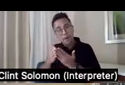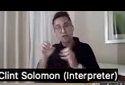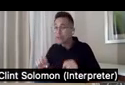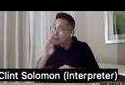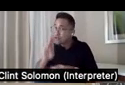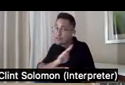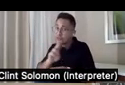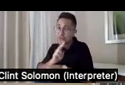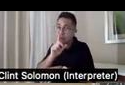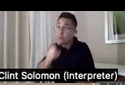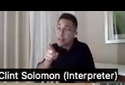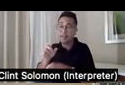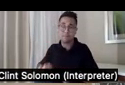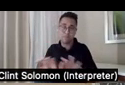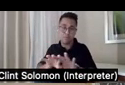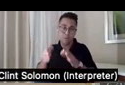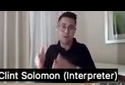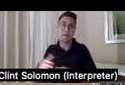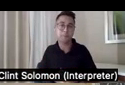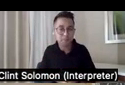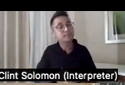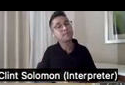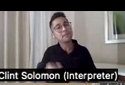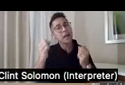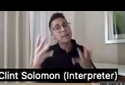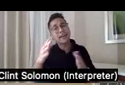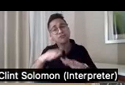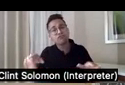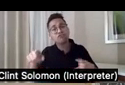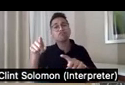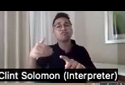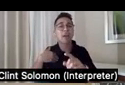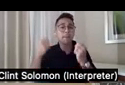many children who have multiple disabilities and absolutely all